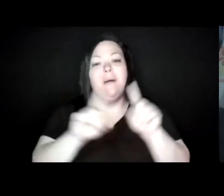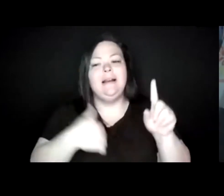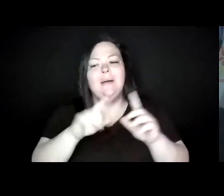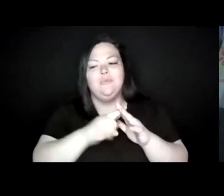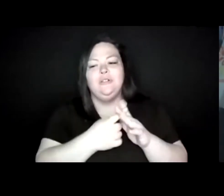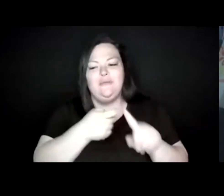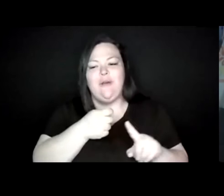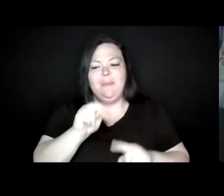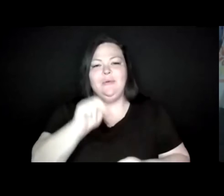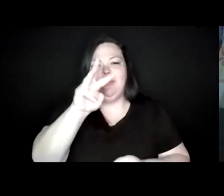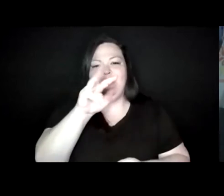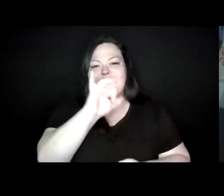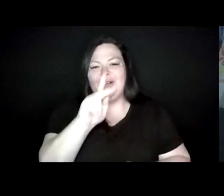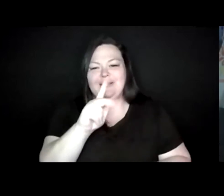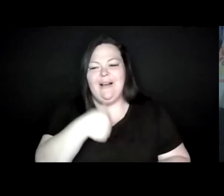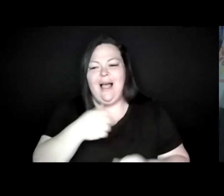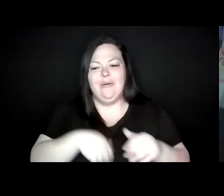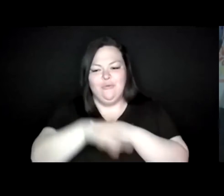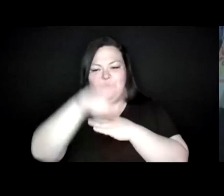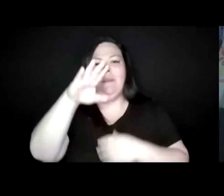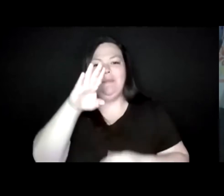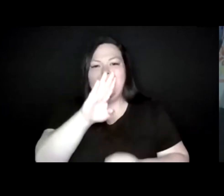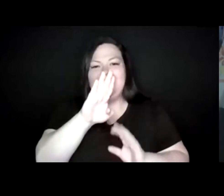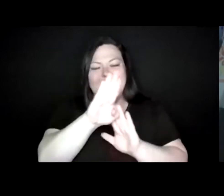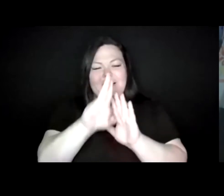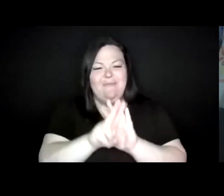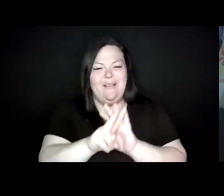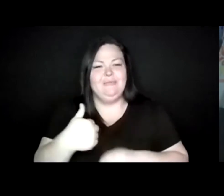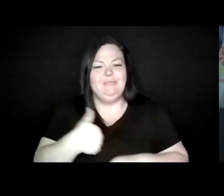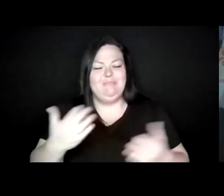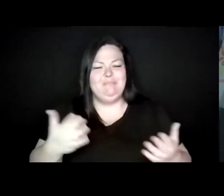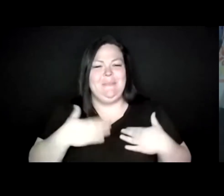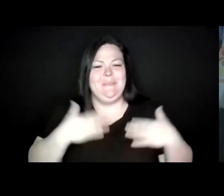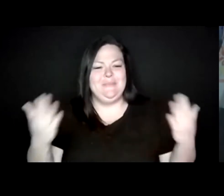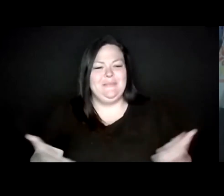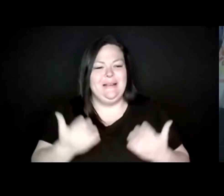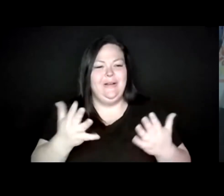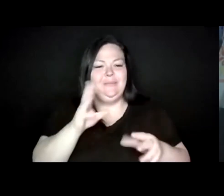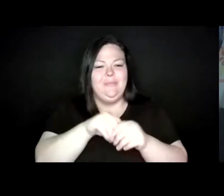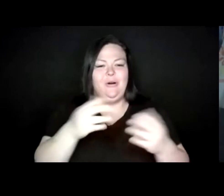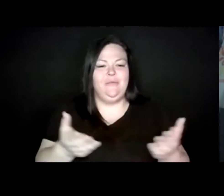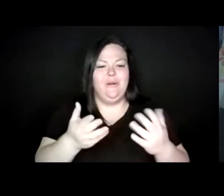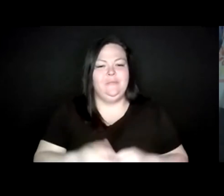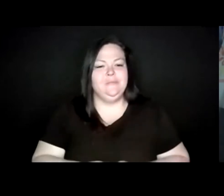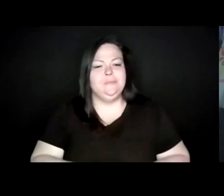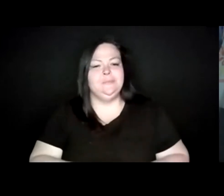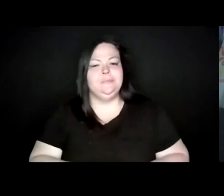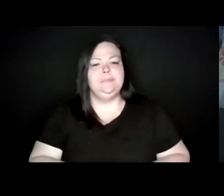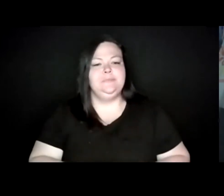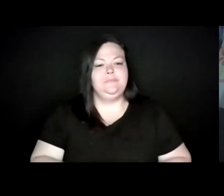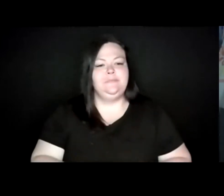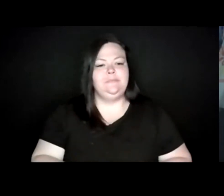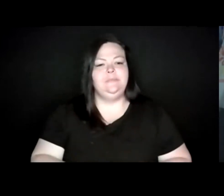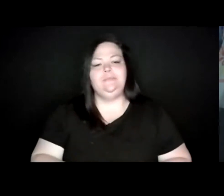Arkansas. I grew up in Bentonville, so I'm happy to be here and be a part of Open Mouth.